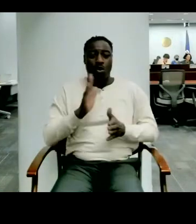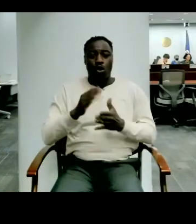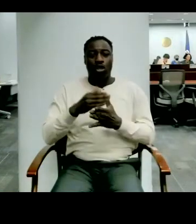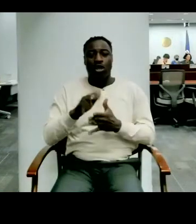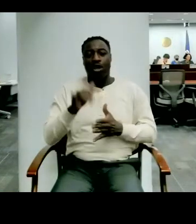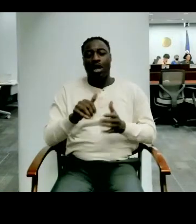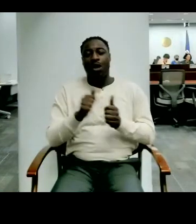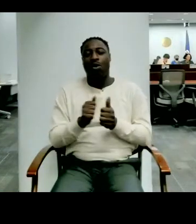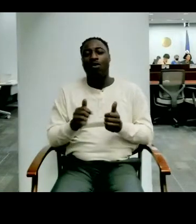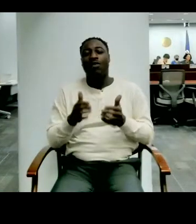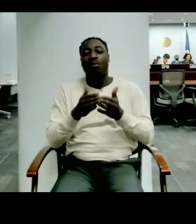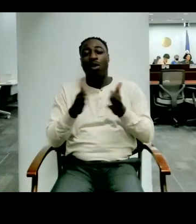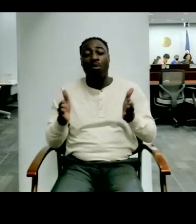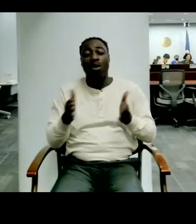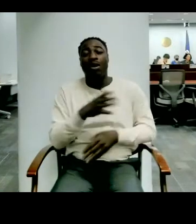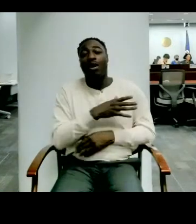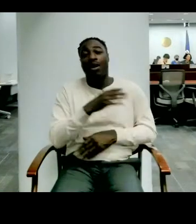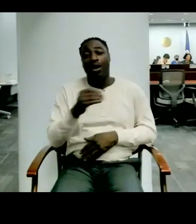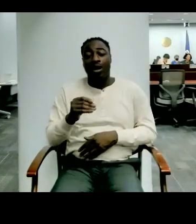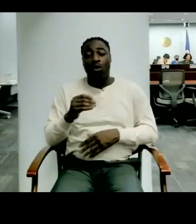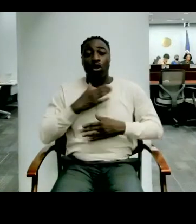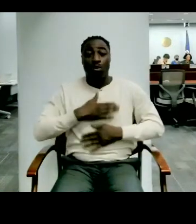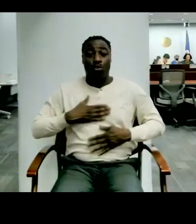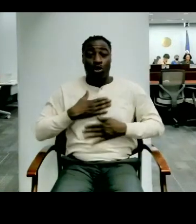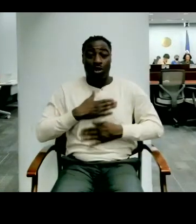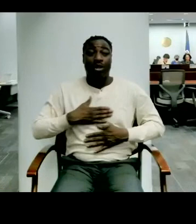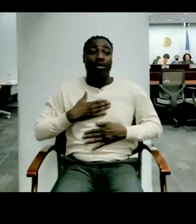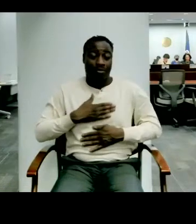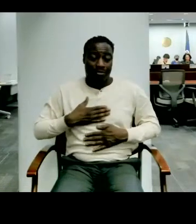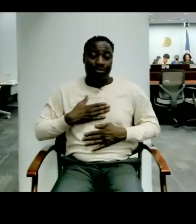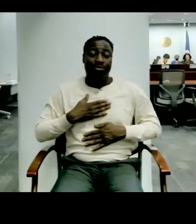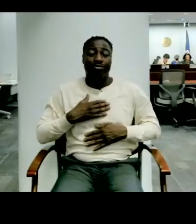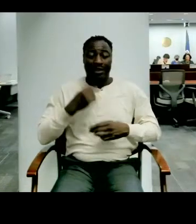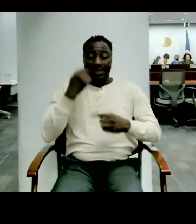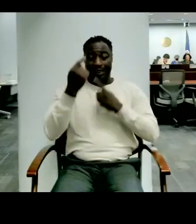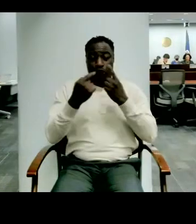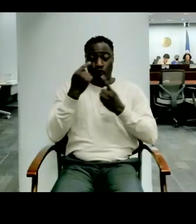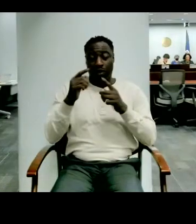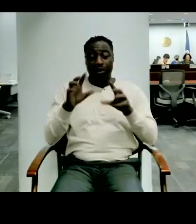Commission and would commend it and would appreciate consideration and obviously any